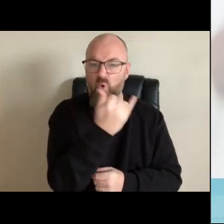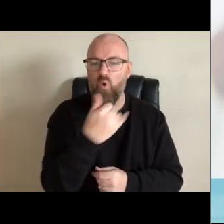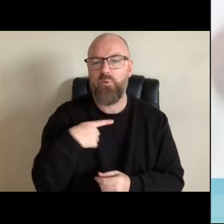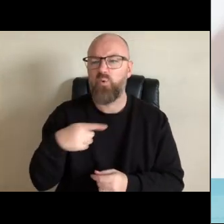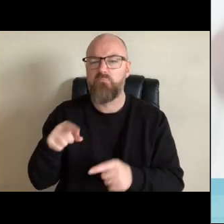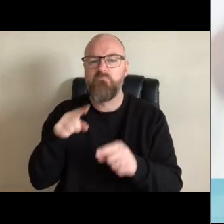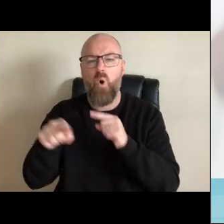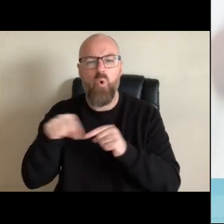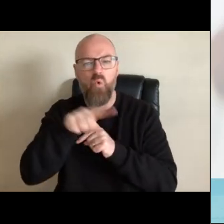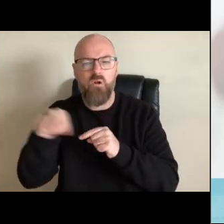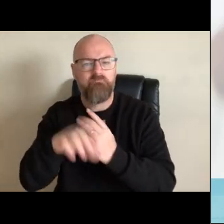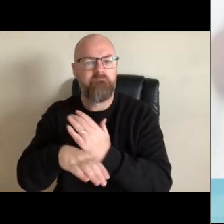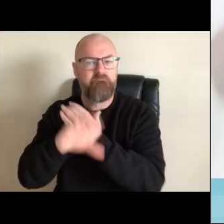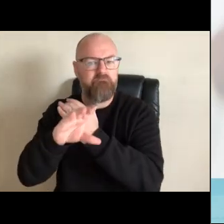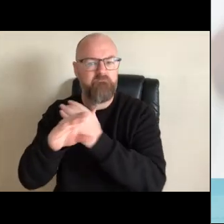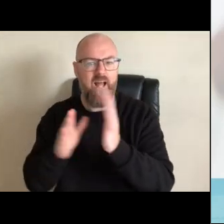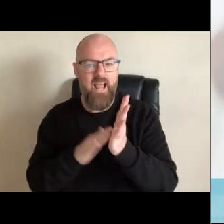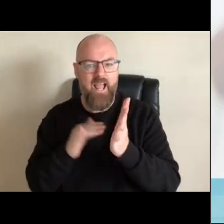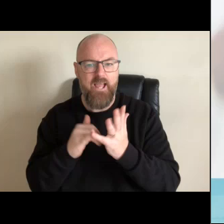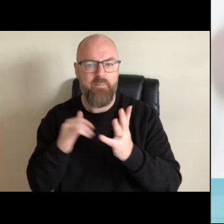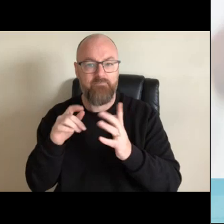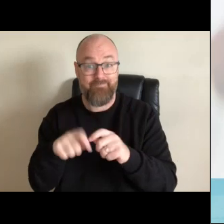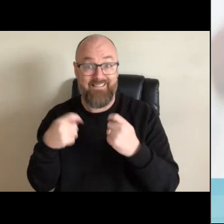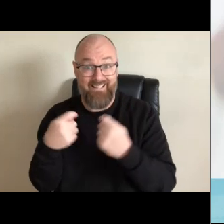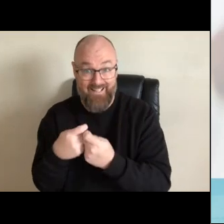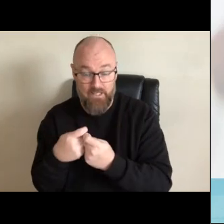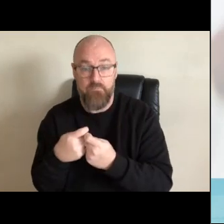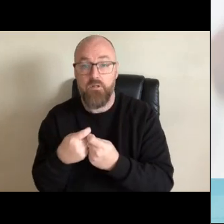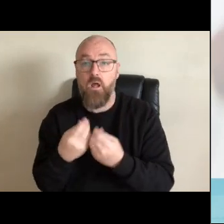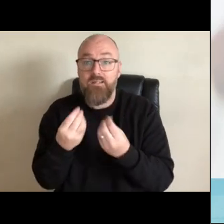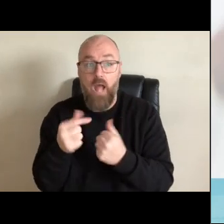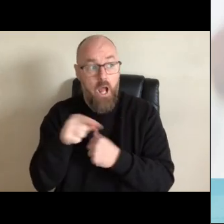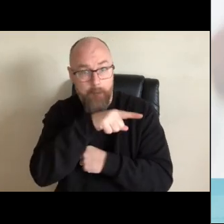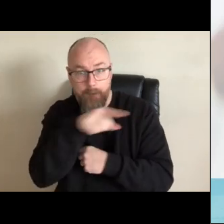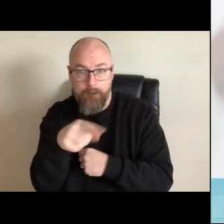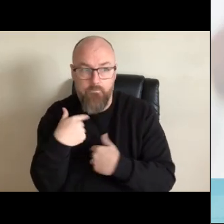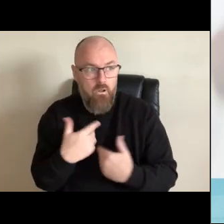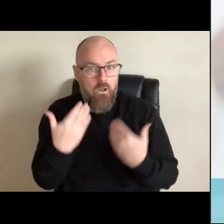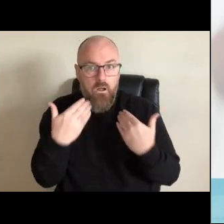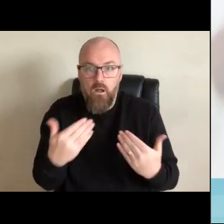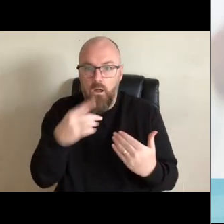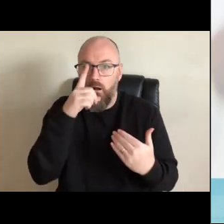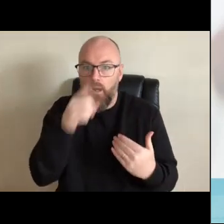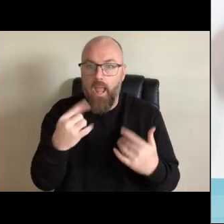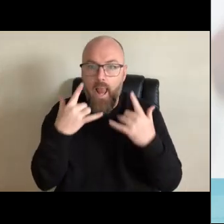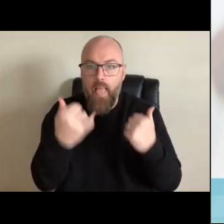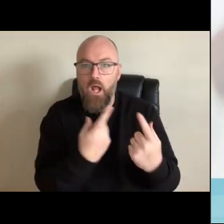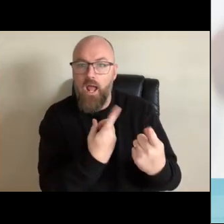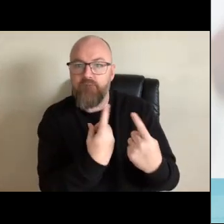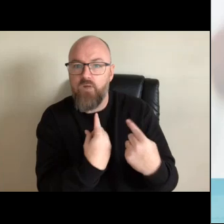people um don't realize that they can get um legal advice prior to that day so if you do have clients